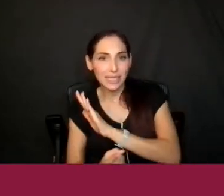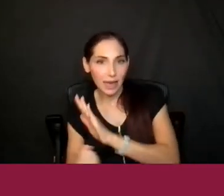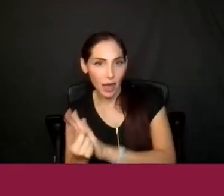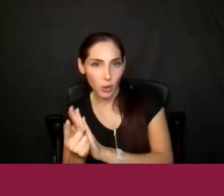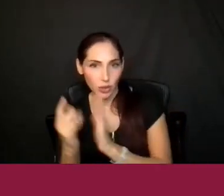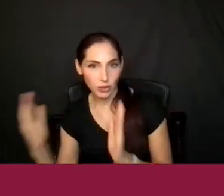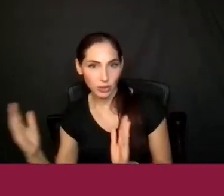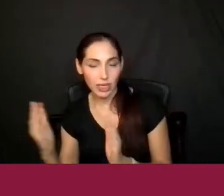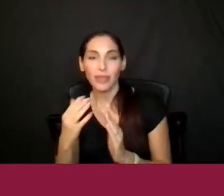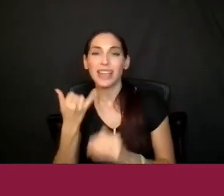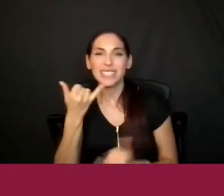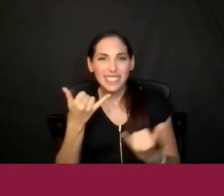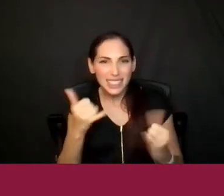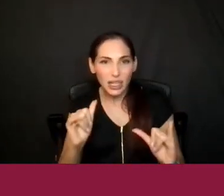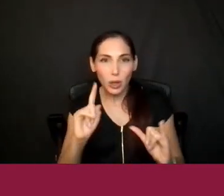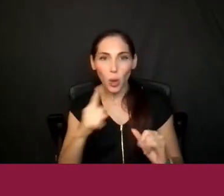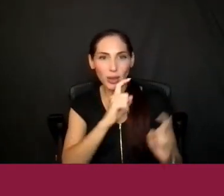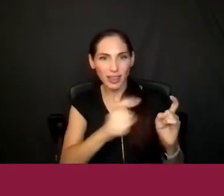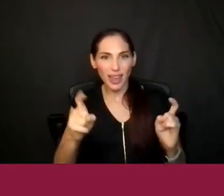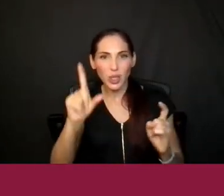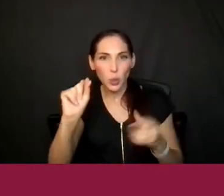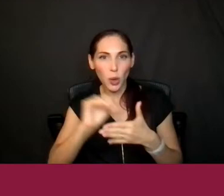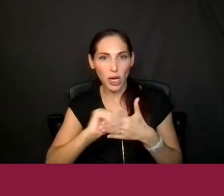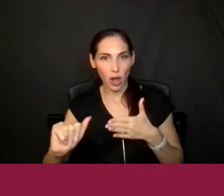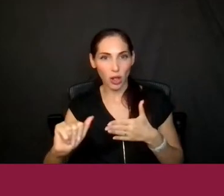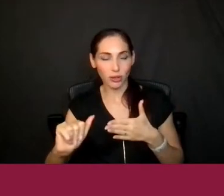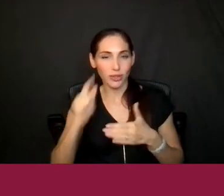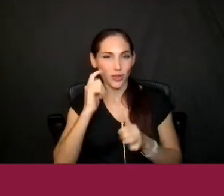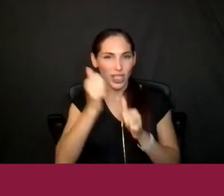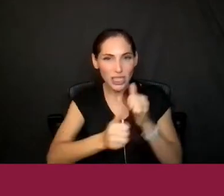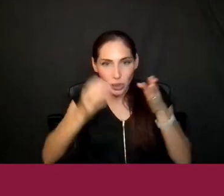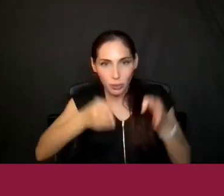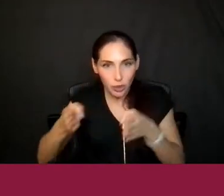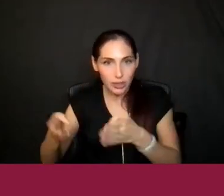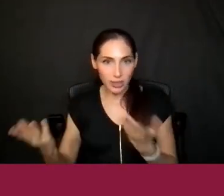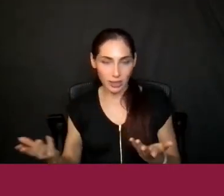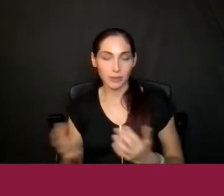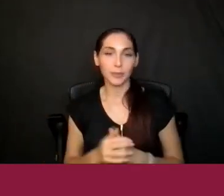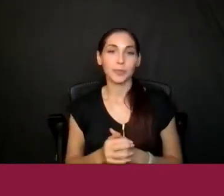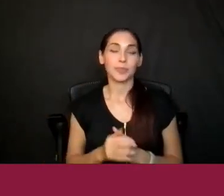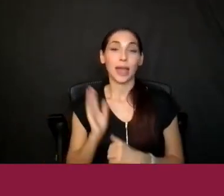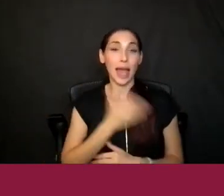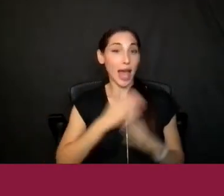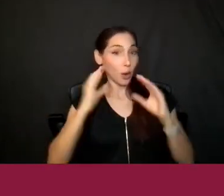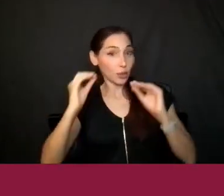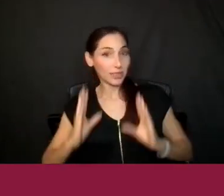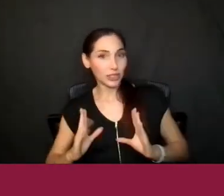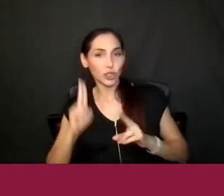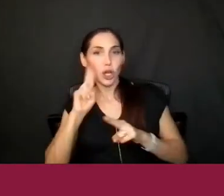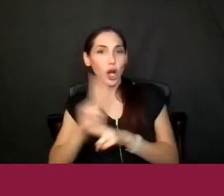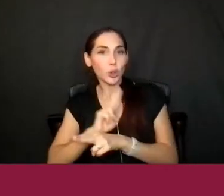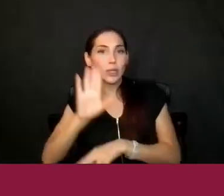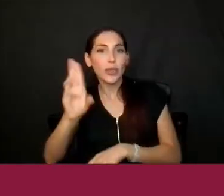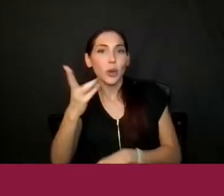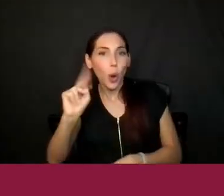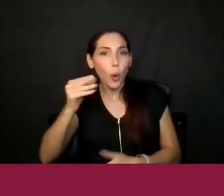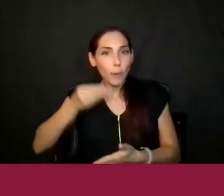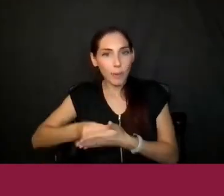They still only get $20 per athlete. Our faculty are using their own money to feed the students.